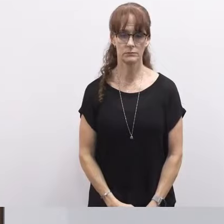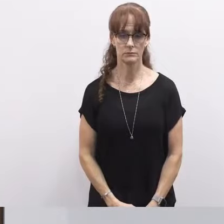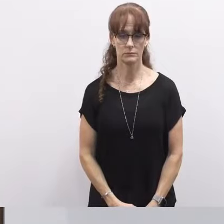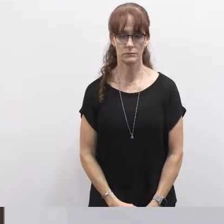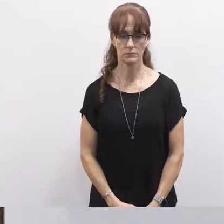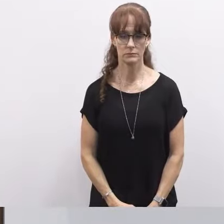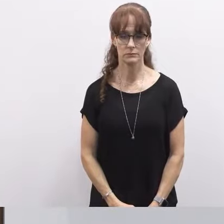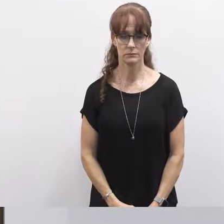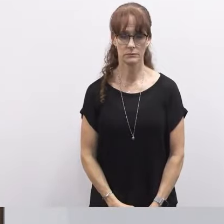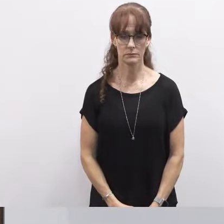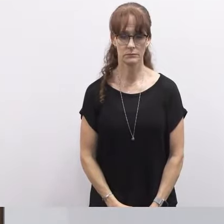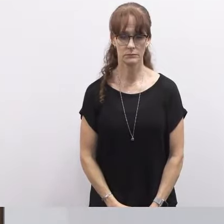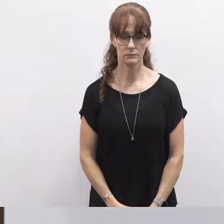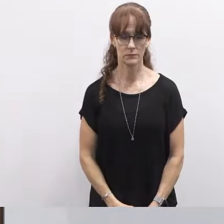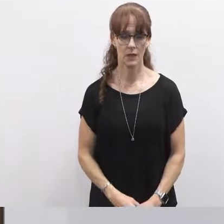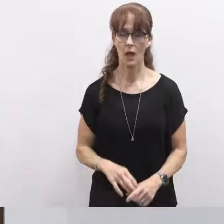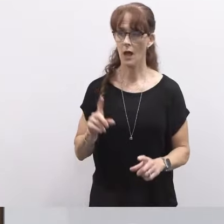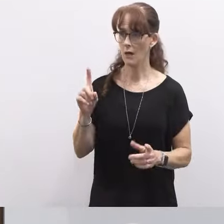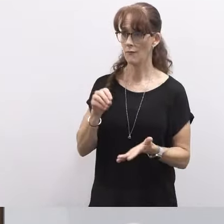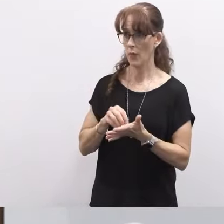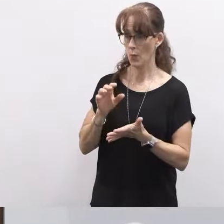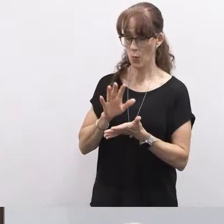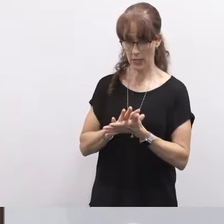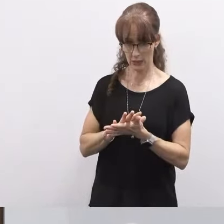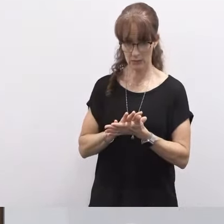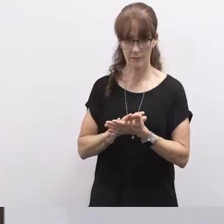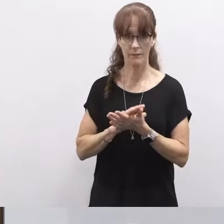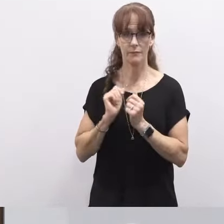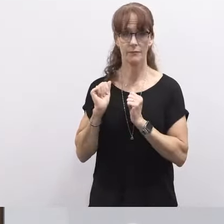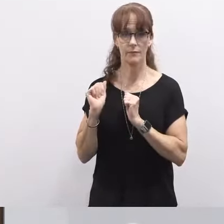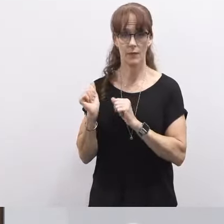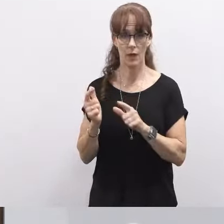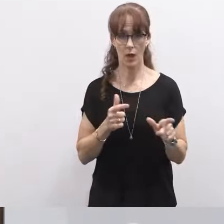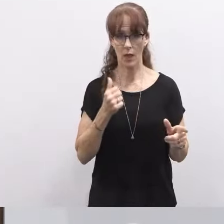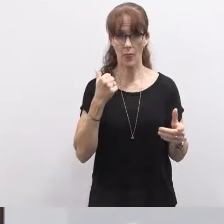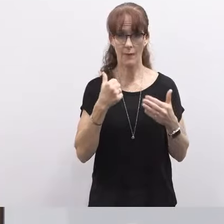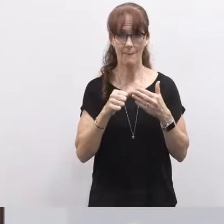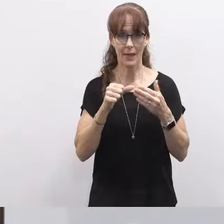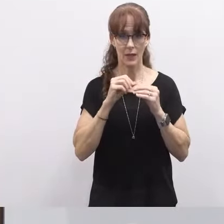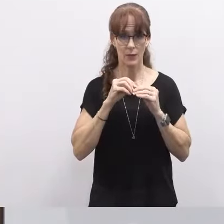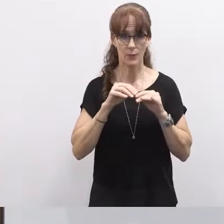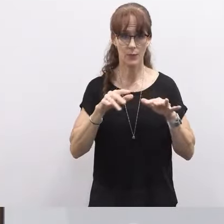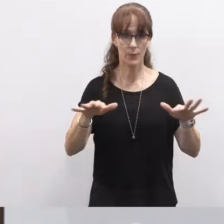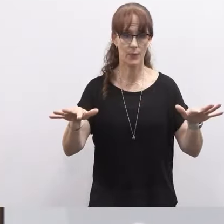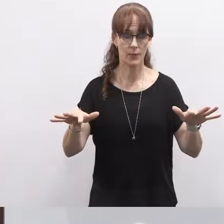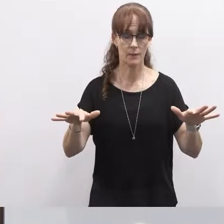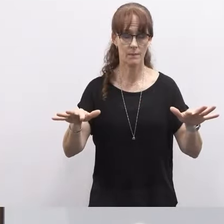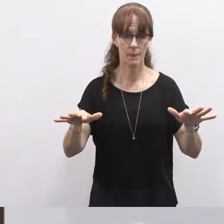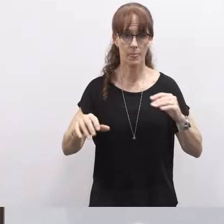And just for the record, all of the mailers and sorry, the flyer and all that stuff,